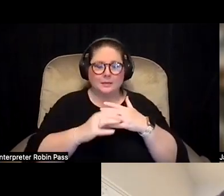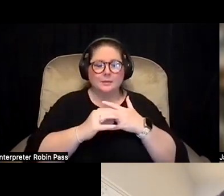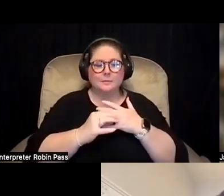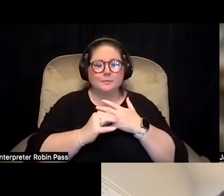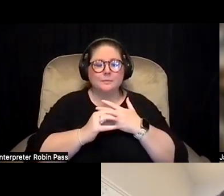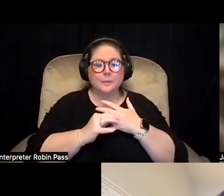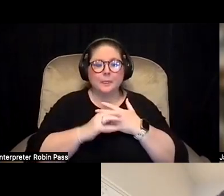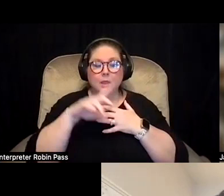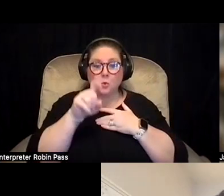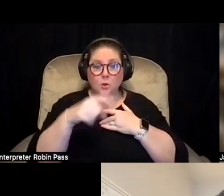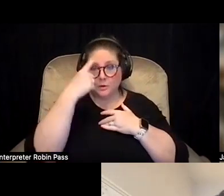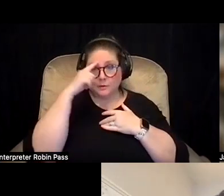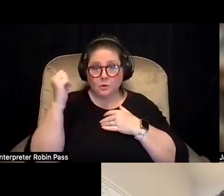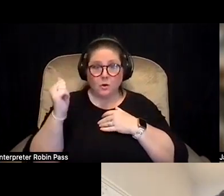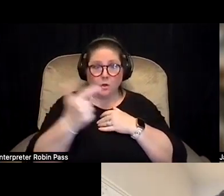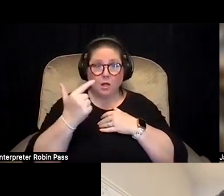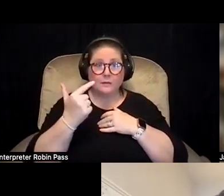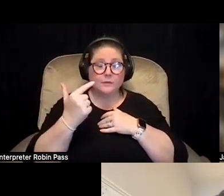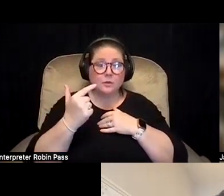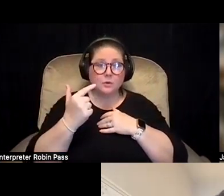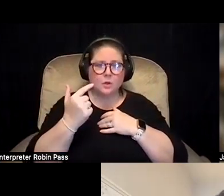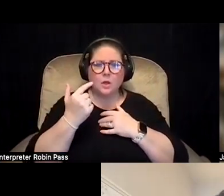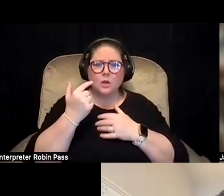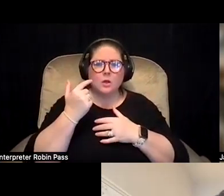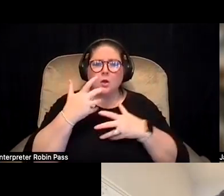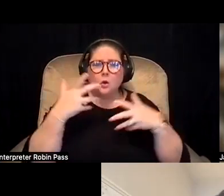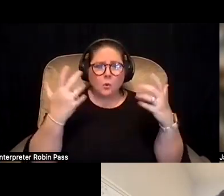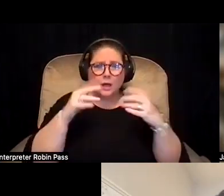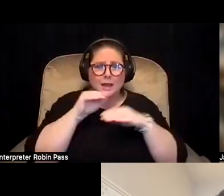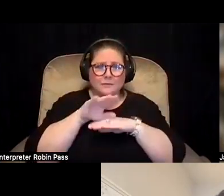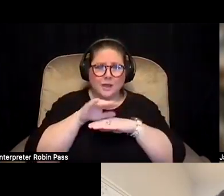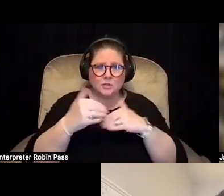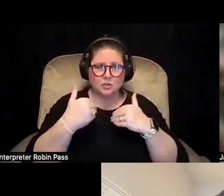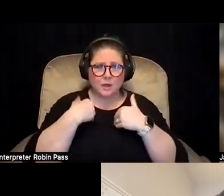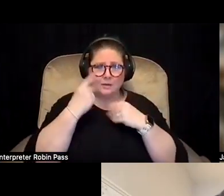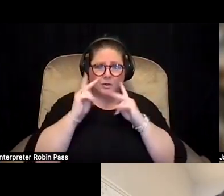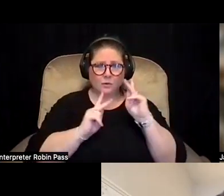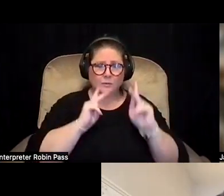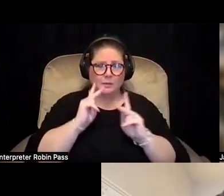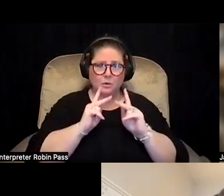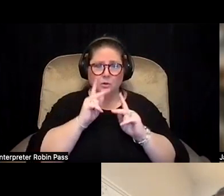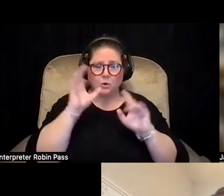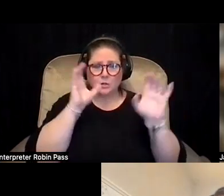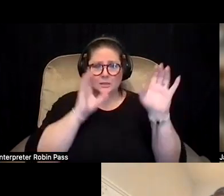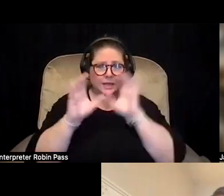for all of you is just what advice do you have for people who are seeking to elevate or find out or